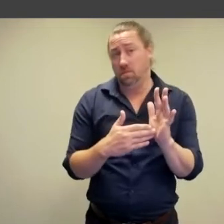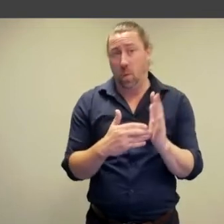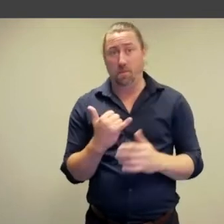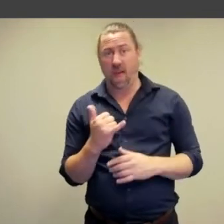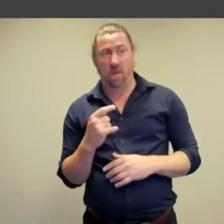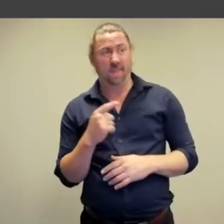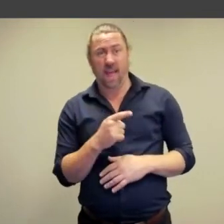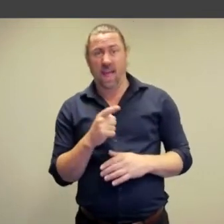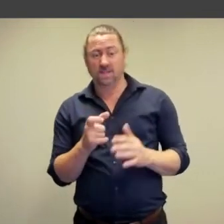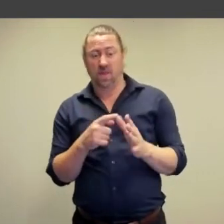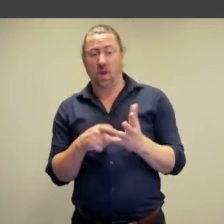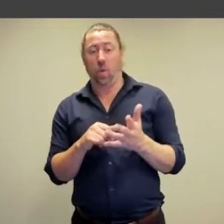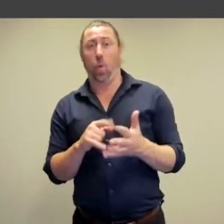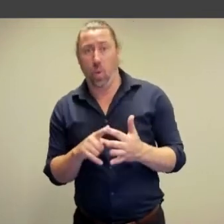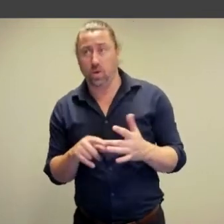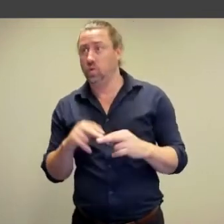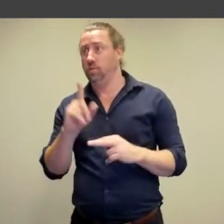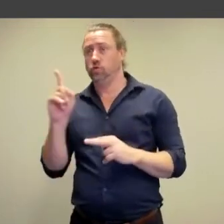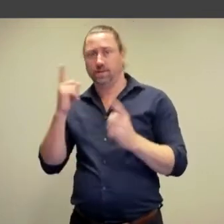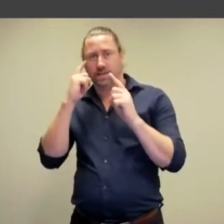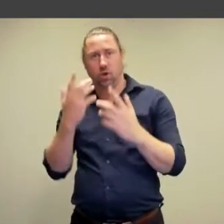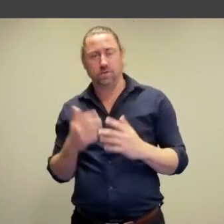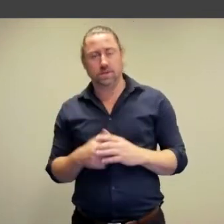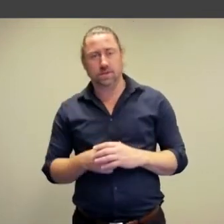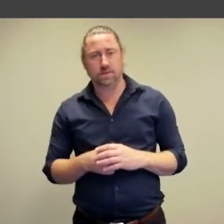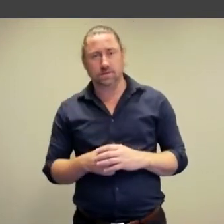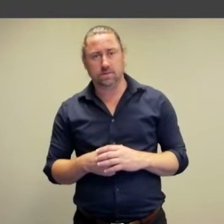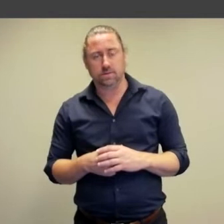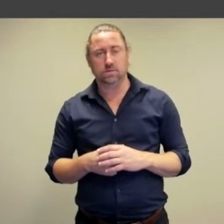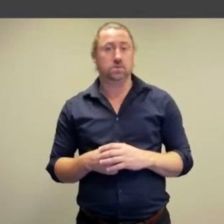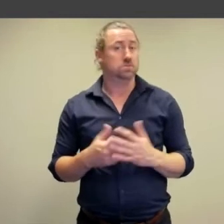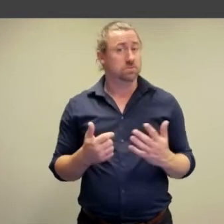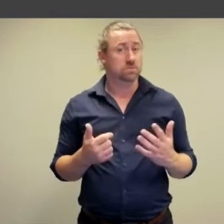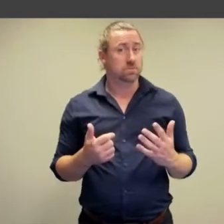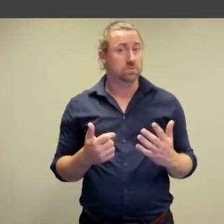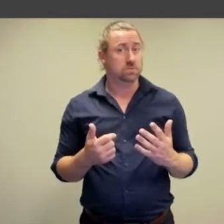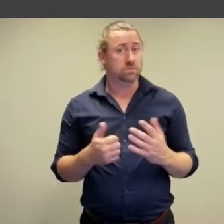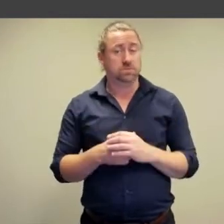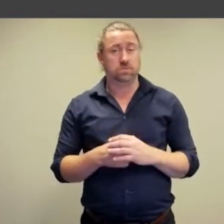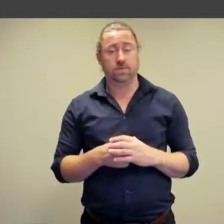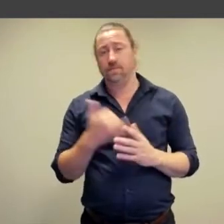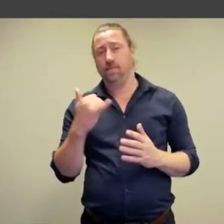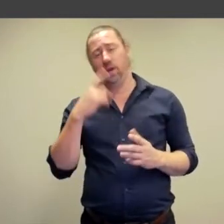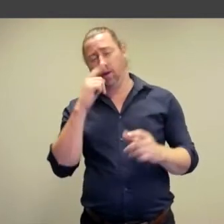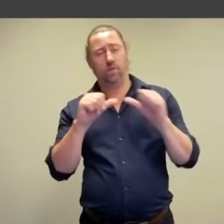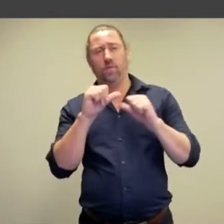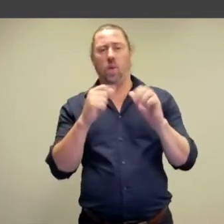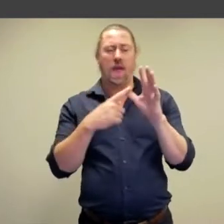the cause. Or maybe we